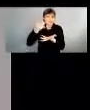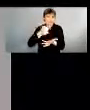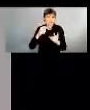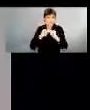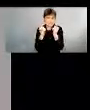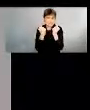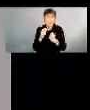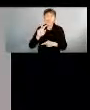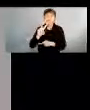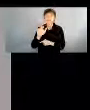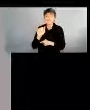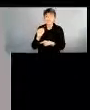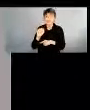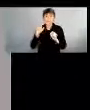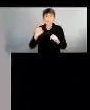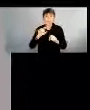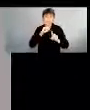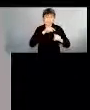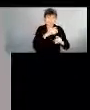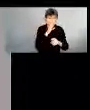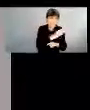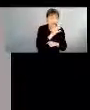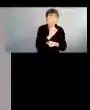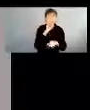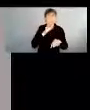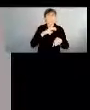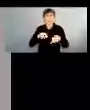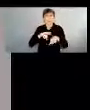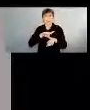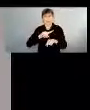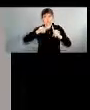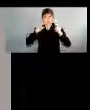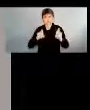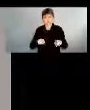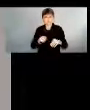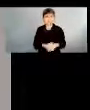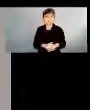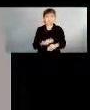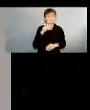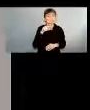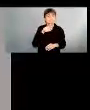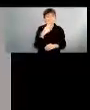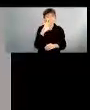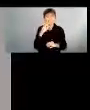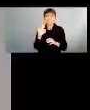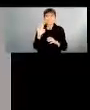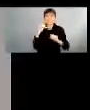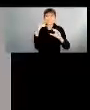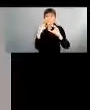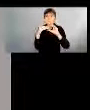the correct person. So, the grants@calgaryartsdevelopment.com email address is a good go-to if you ever